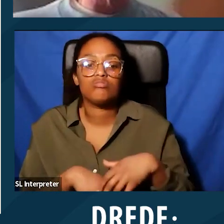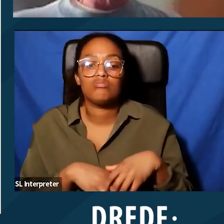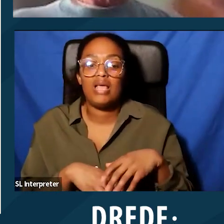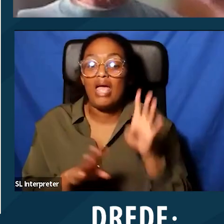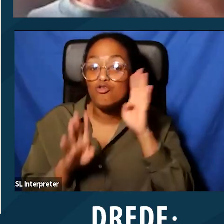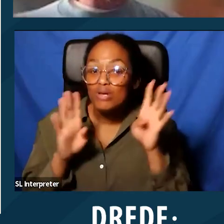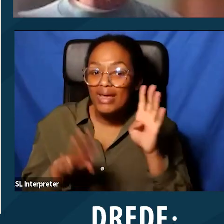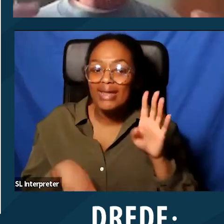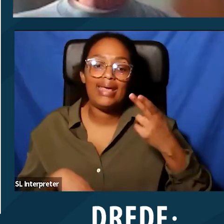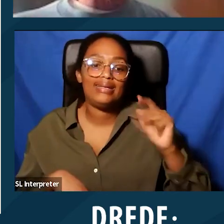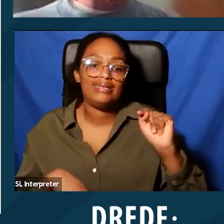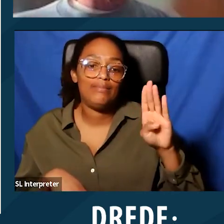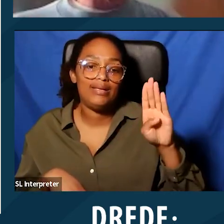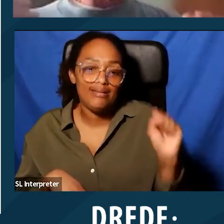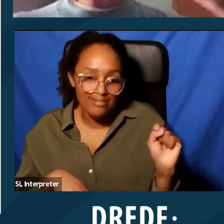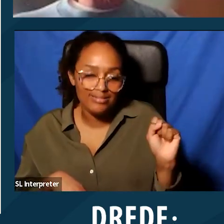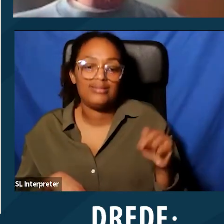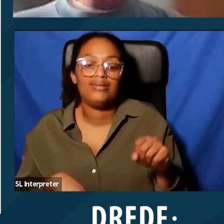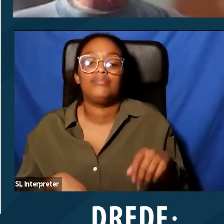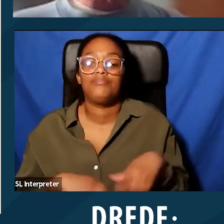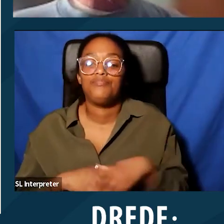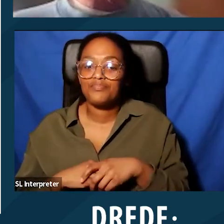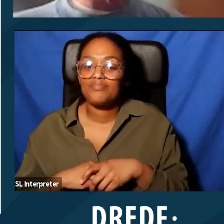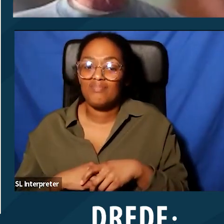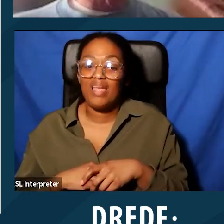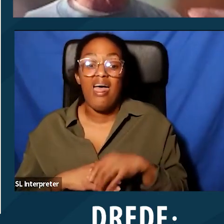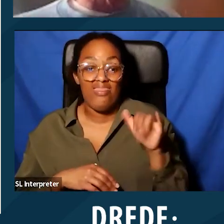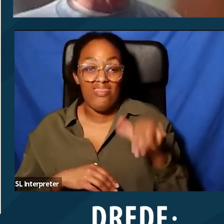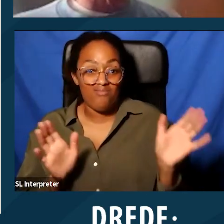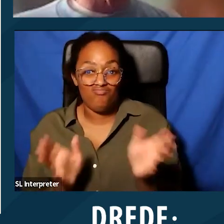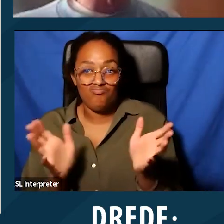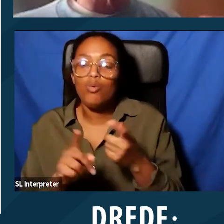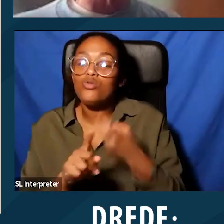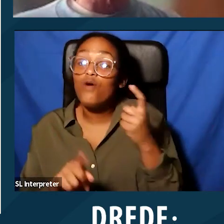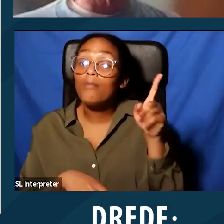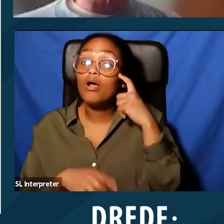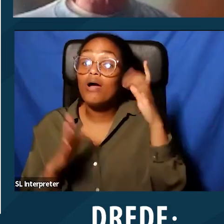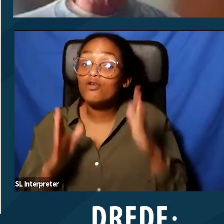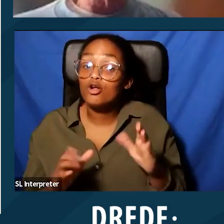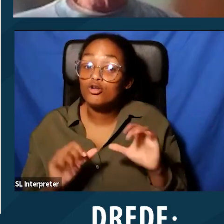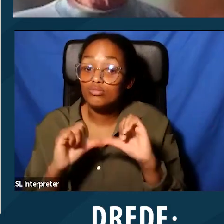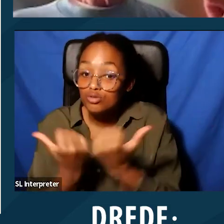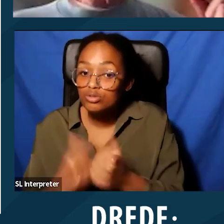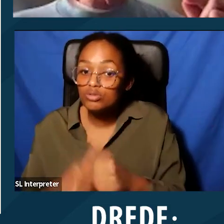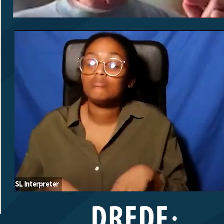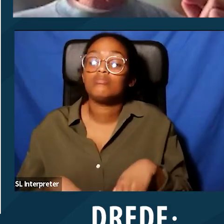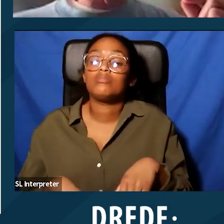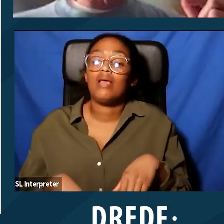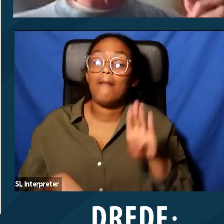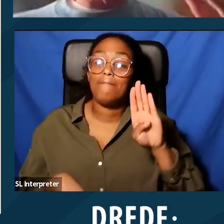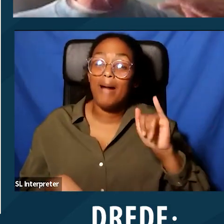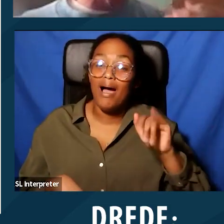Governor's Association, from a very bipartisan mix of state officials and federal officials,